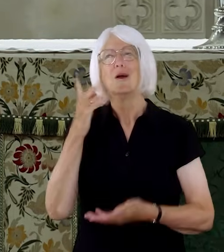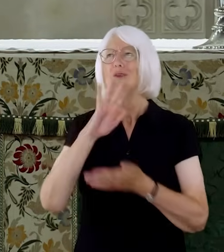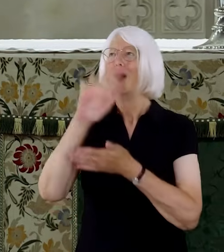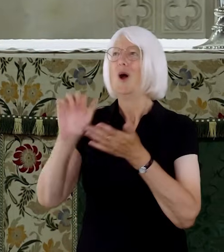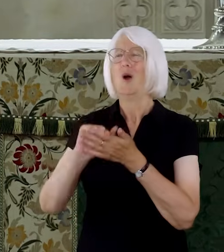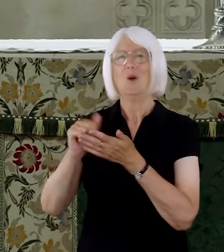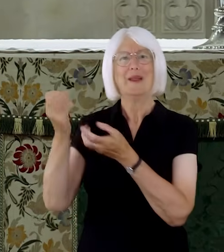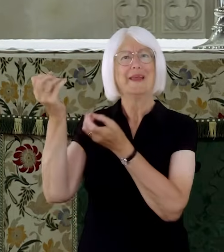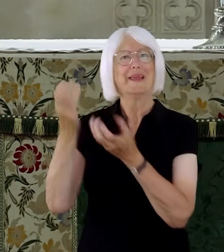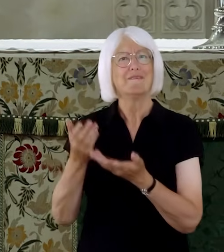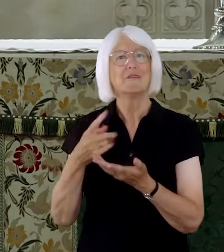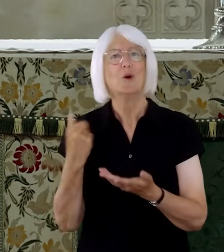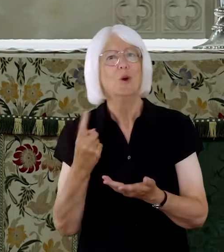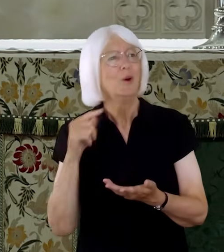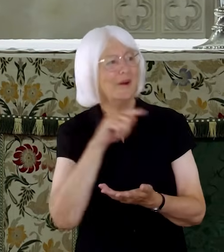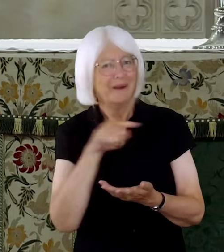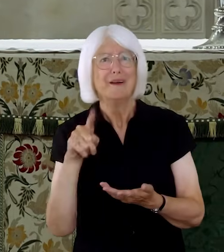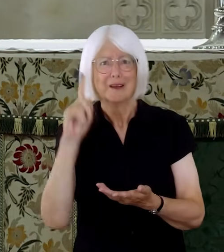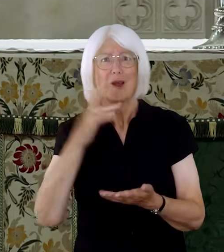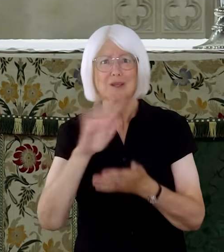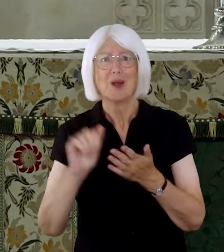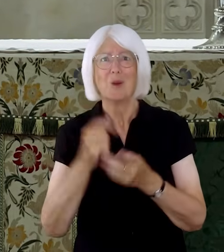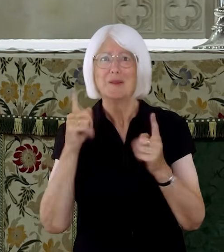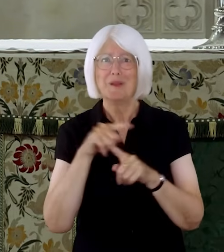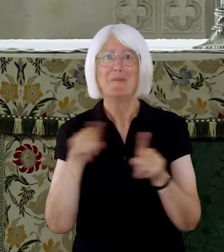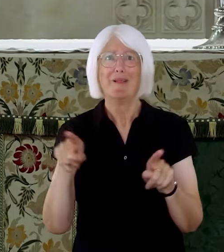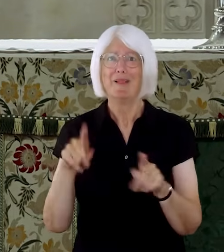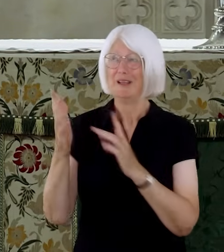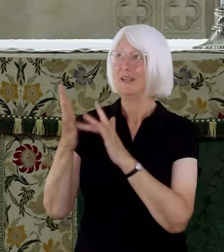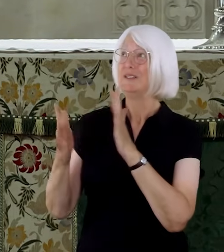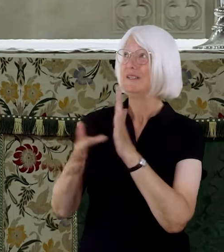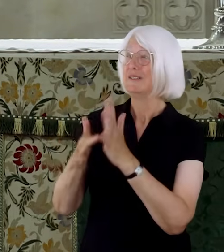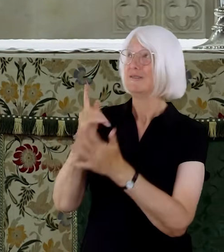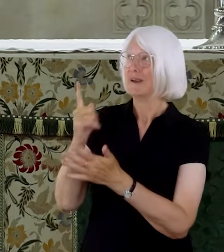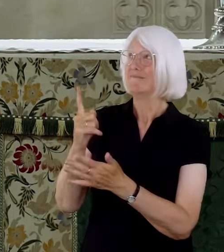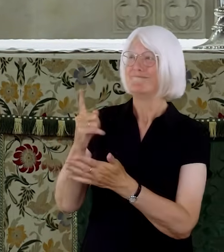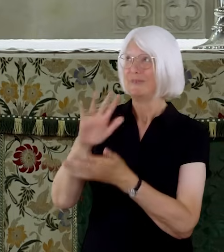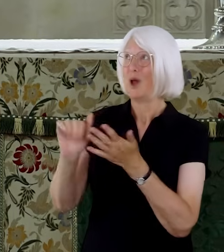God's holy gifts for God's holy people, Jesus Christ is holy.